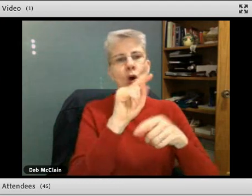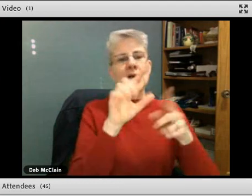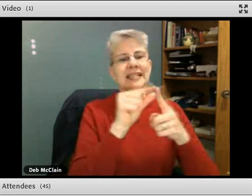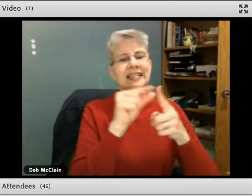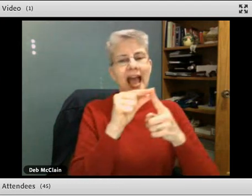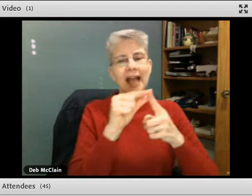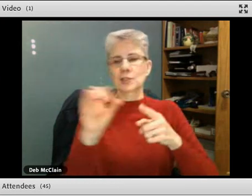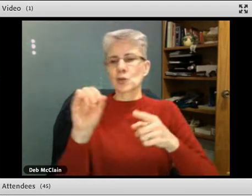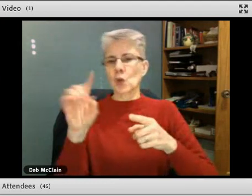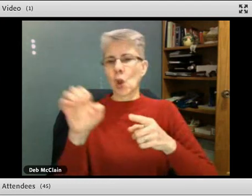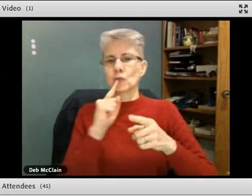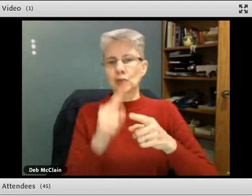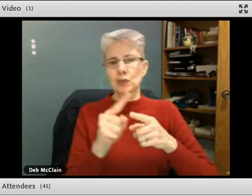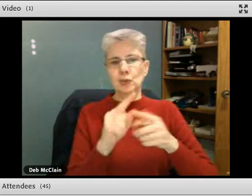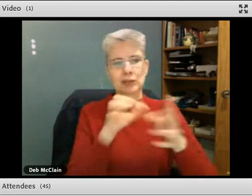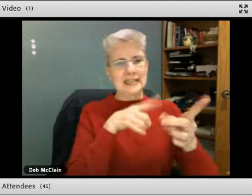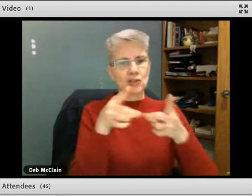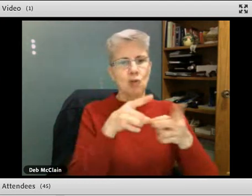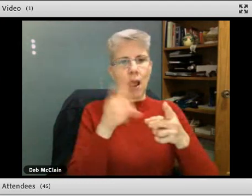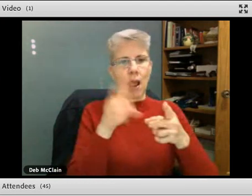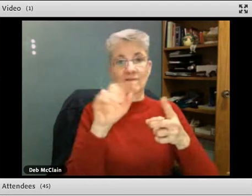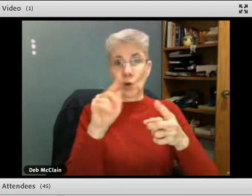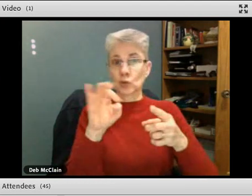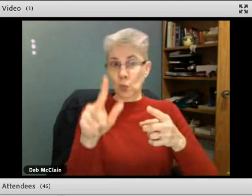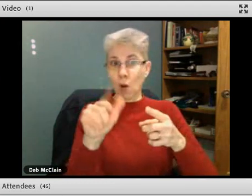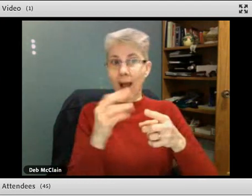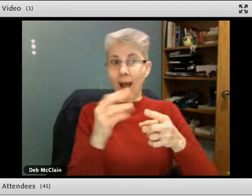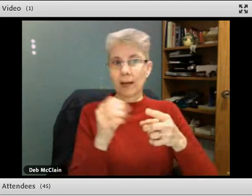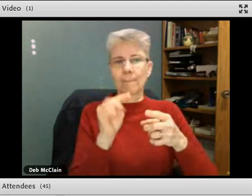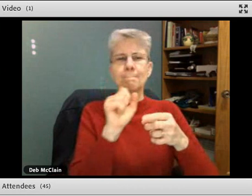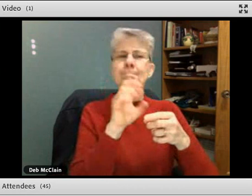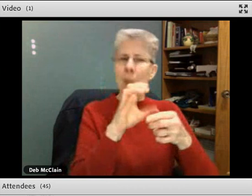MARC is definitely still used, and very actively used now,